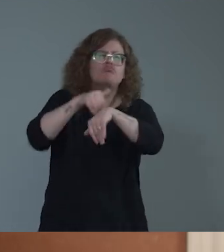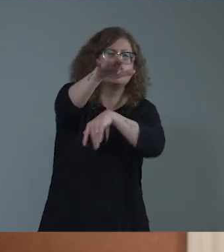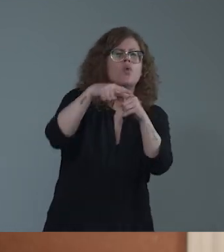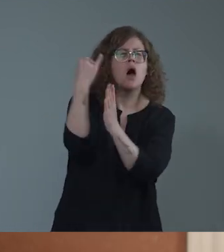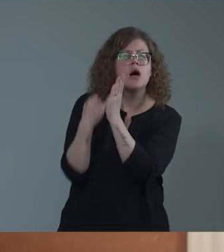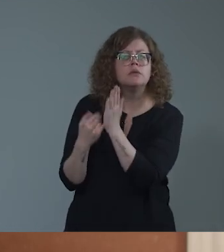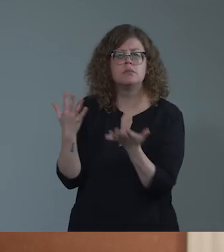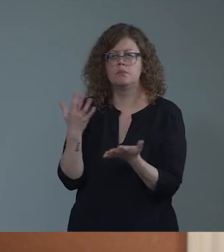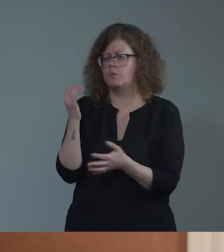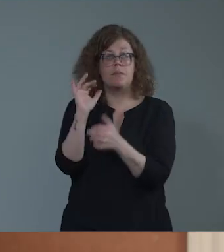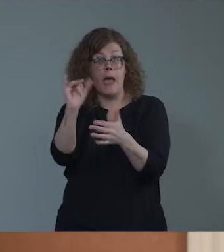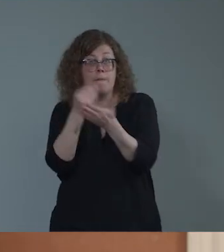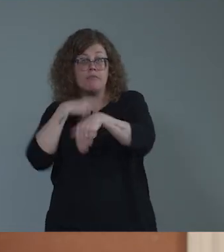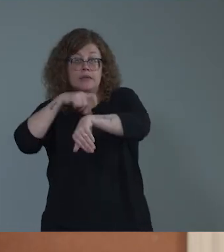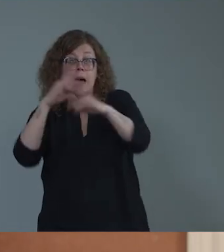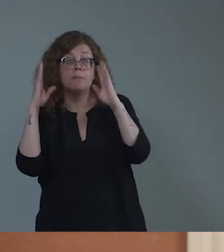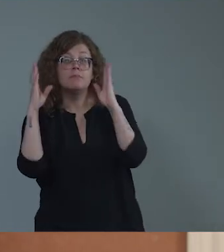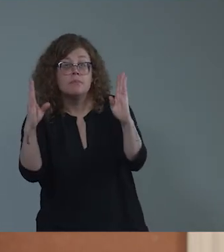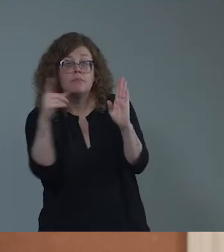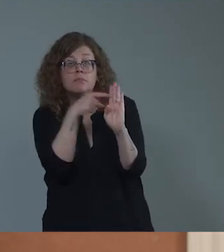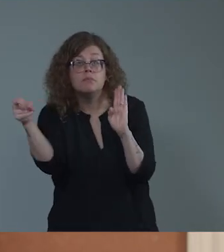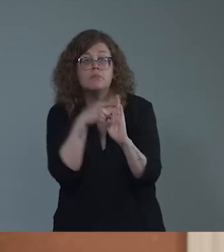Who's paying for the Elder fees? These are all things that need to be included